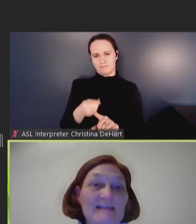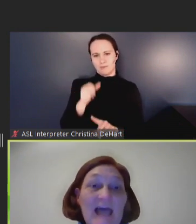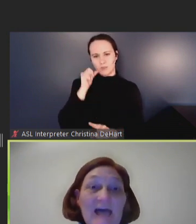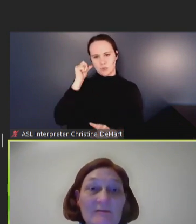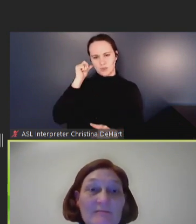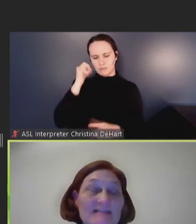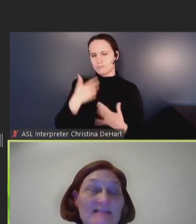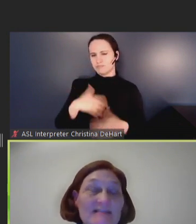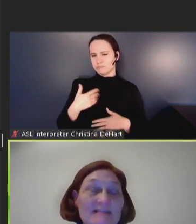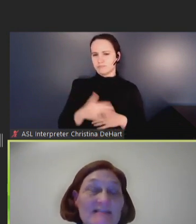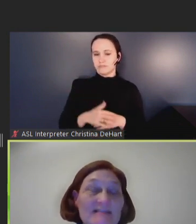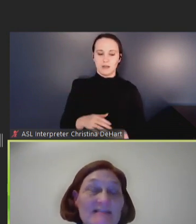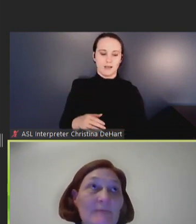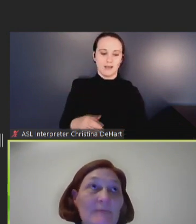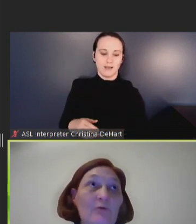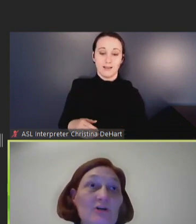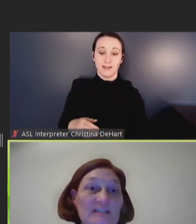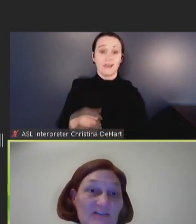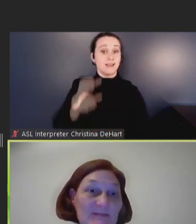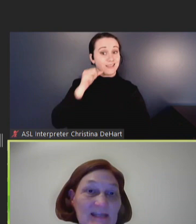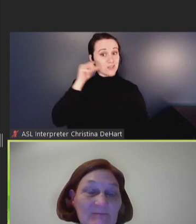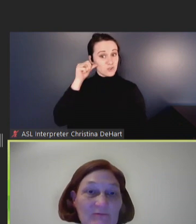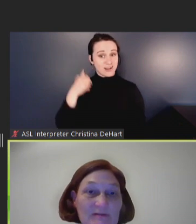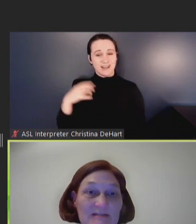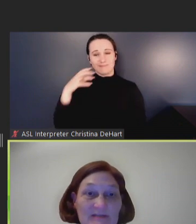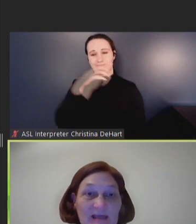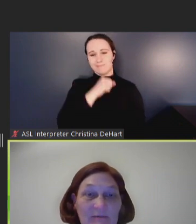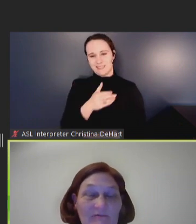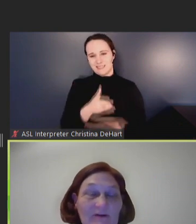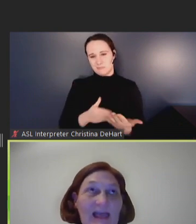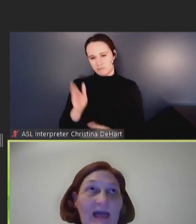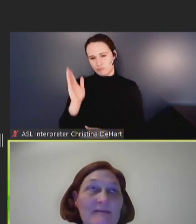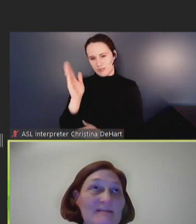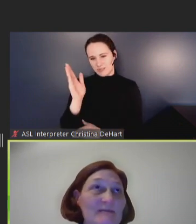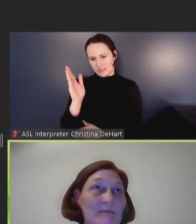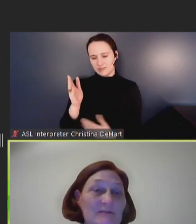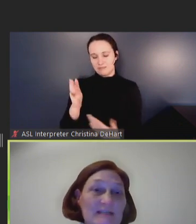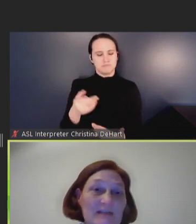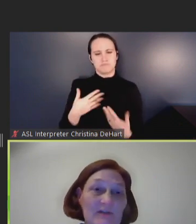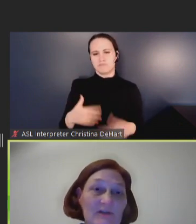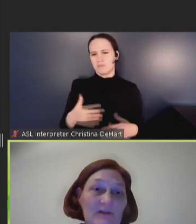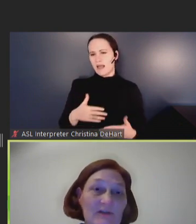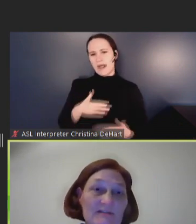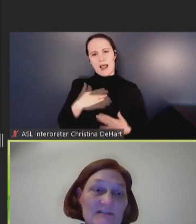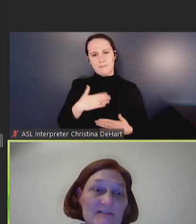did have to miss a portion of yesterday's meeting, but was very happy to be able to hear those. So